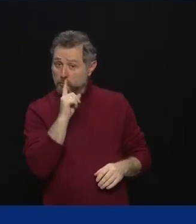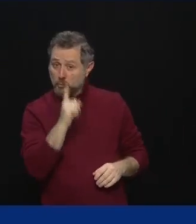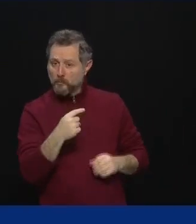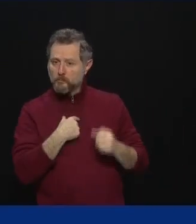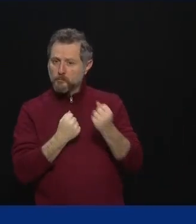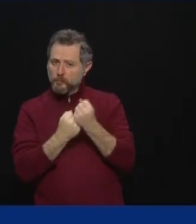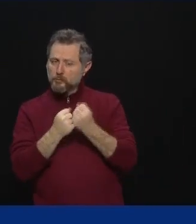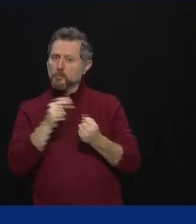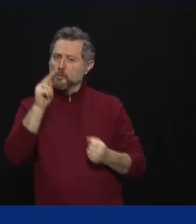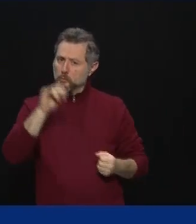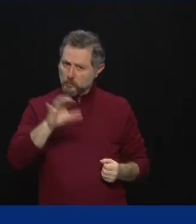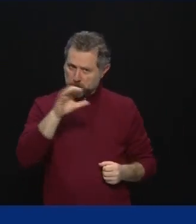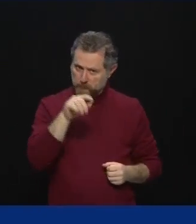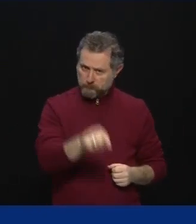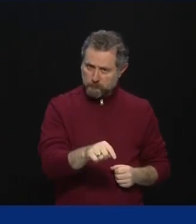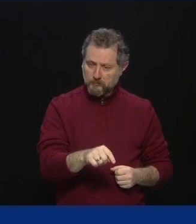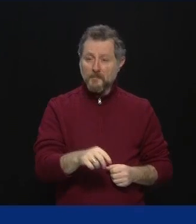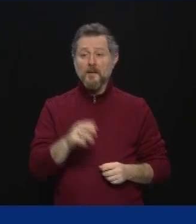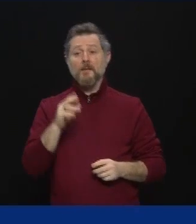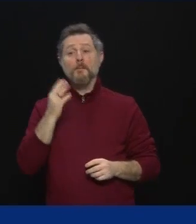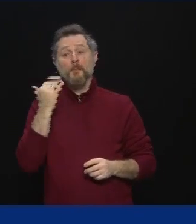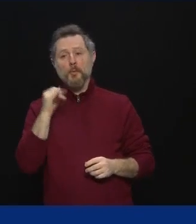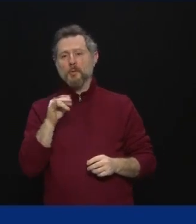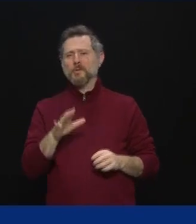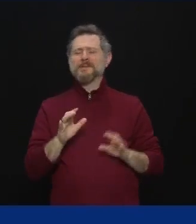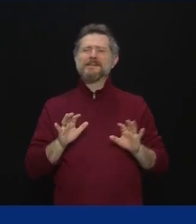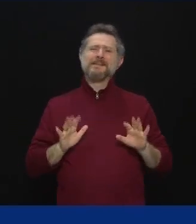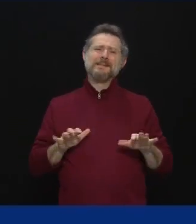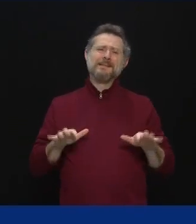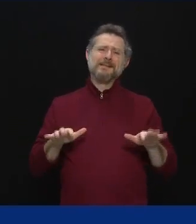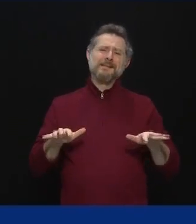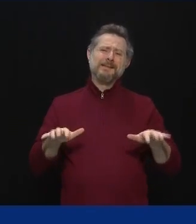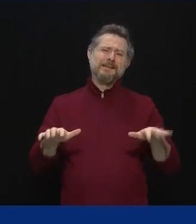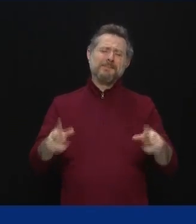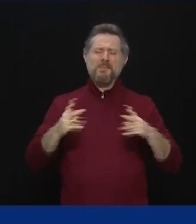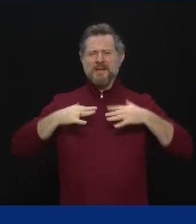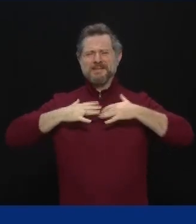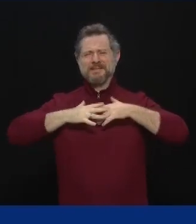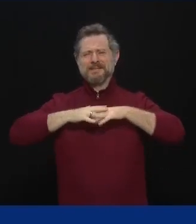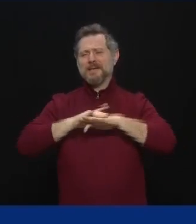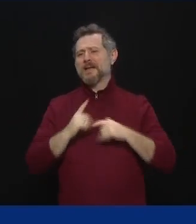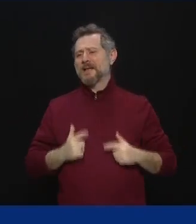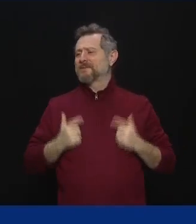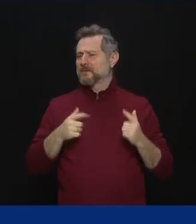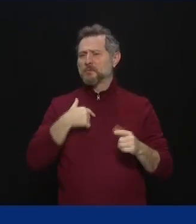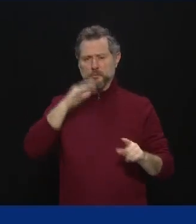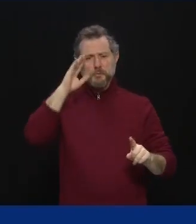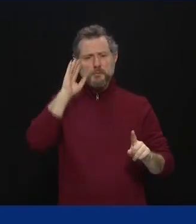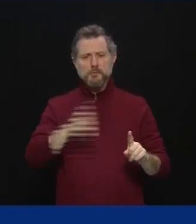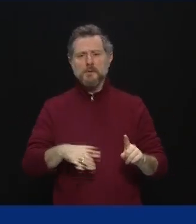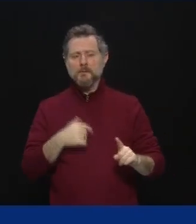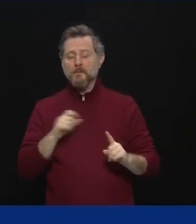WITHOUT THE RESOURCES TO PUT THESE UP, AND ALSO FOCUSED ON MAKING SURE WE CONTINUE TO